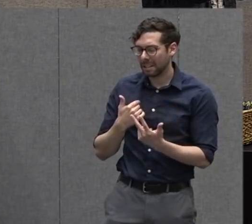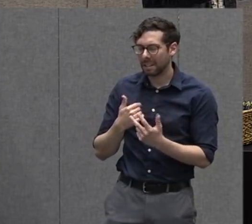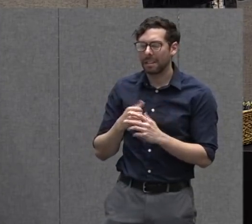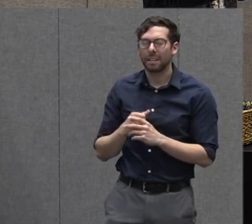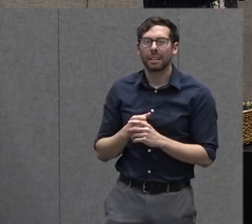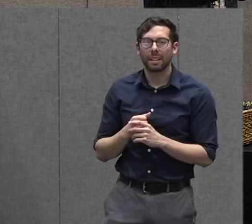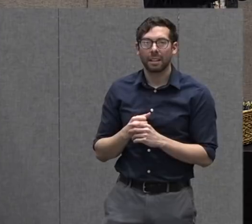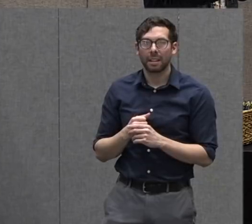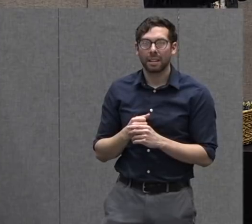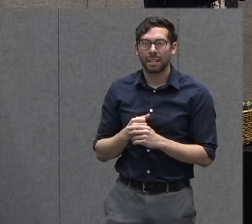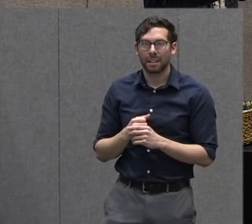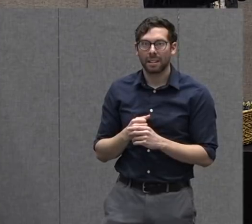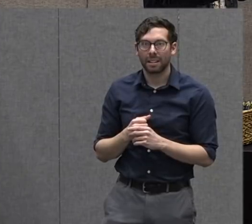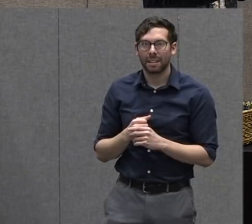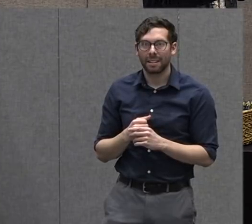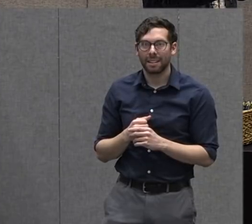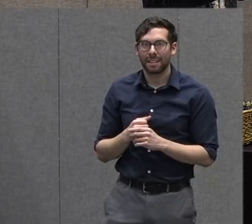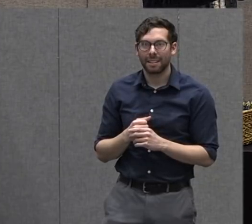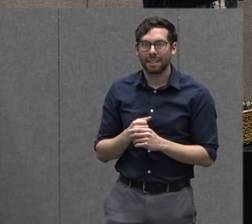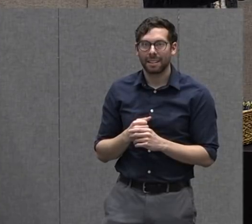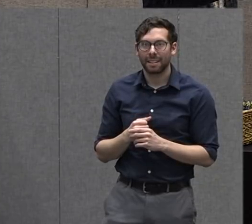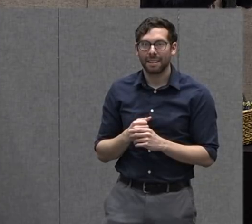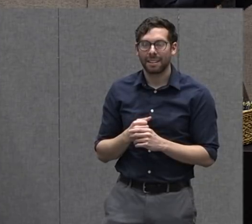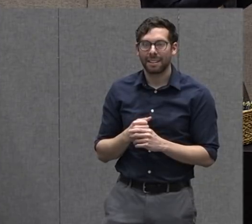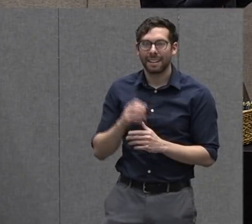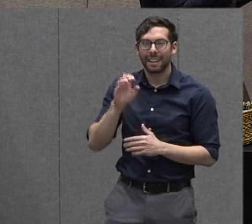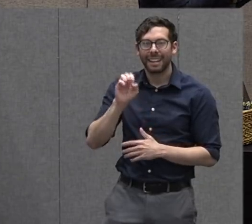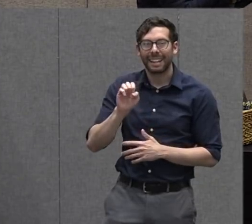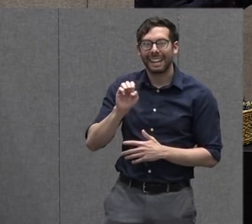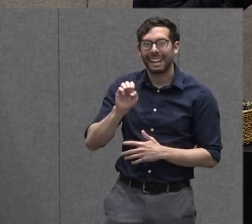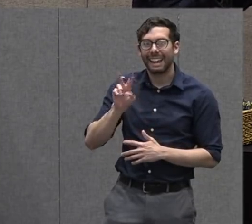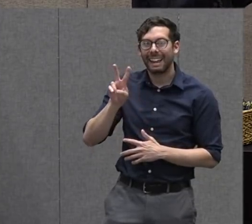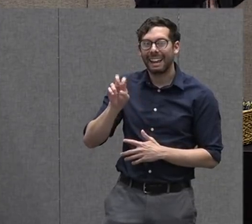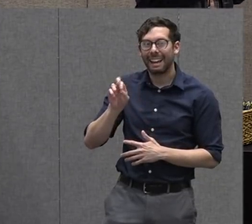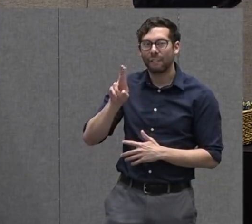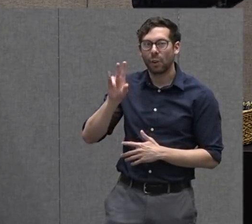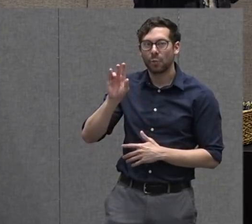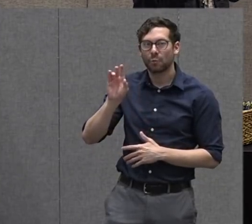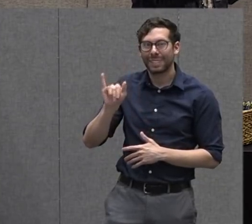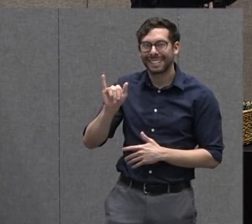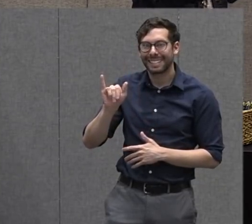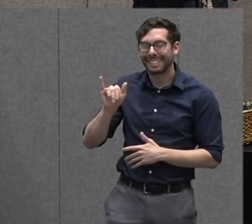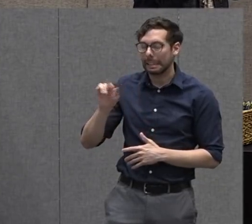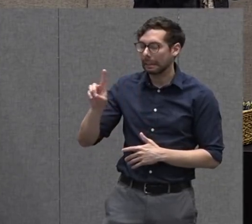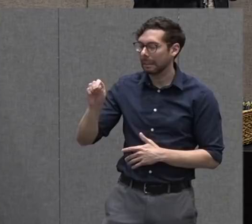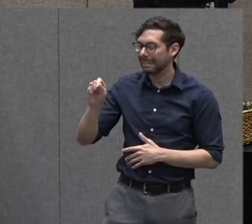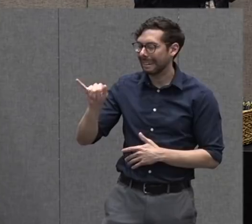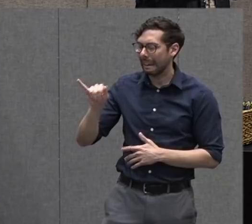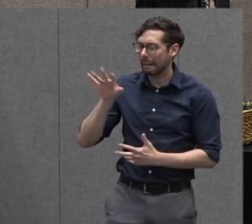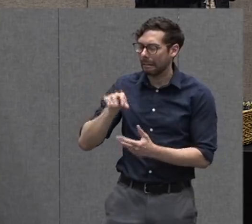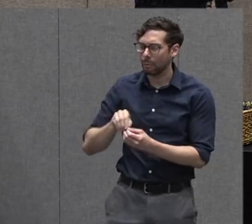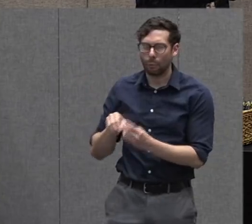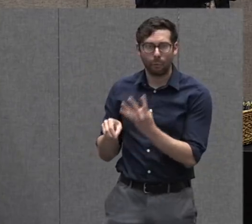[Miss Martindale] E-ve-ry, [Mr. R] day [Mr. R] E-ve-ry day, oh my gosh!